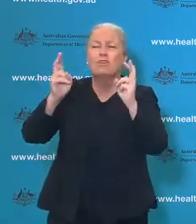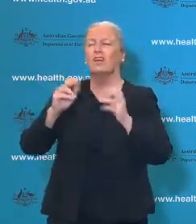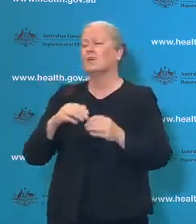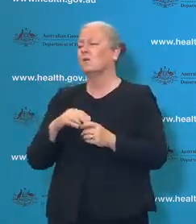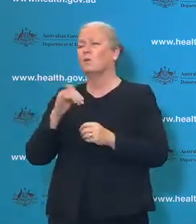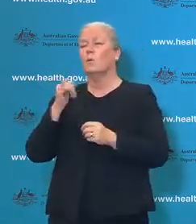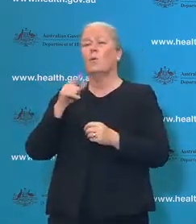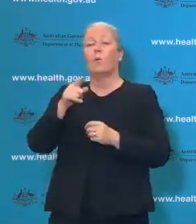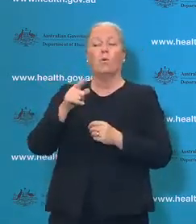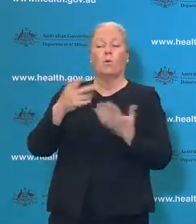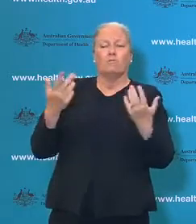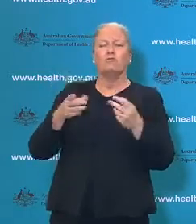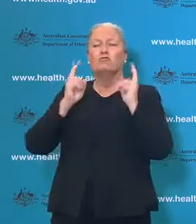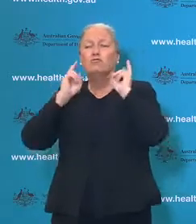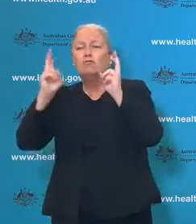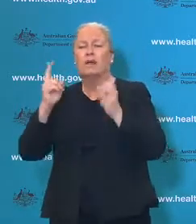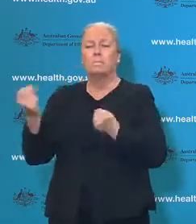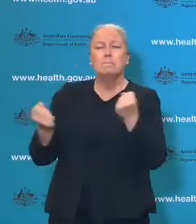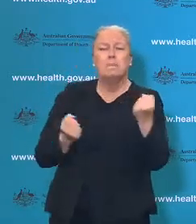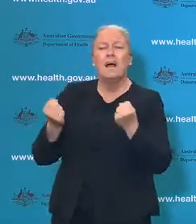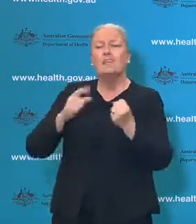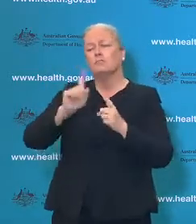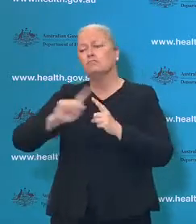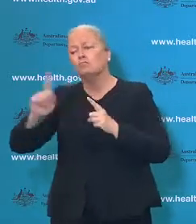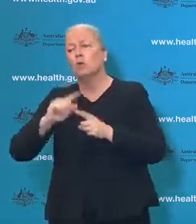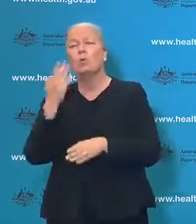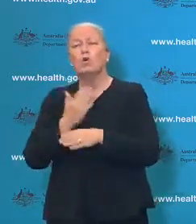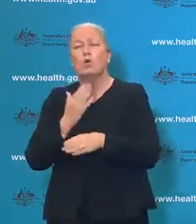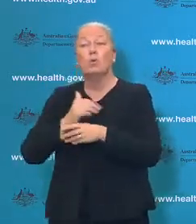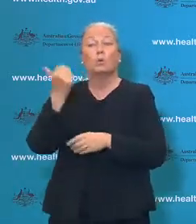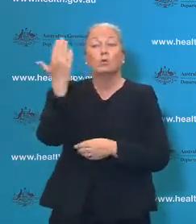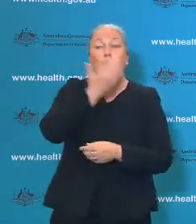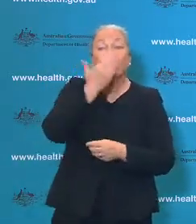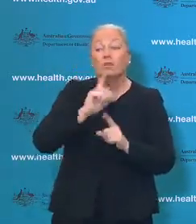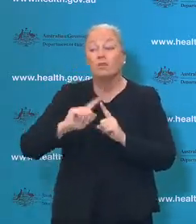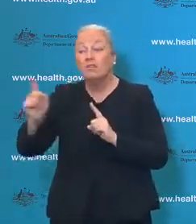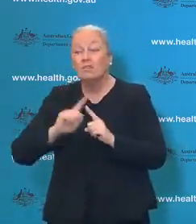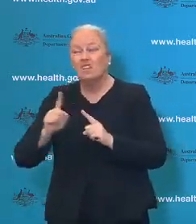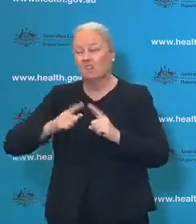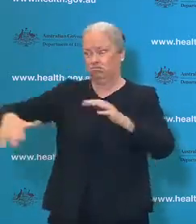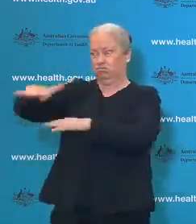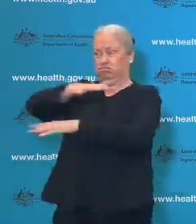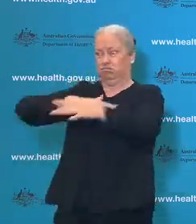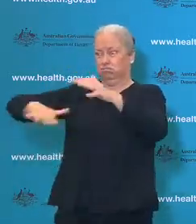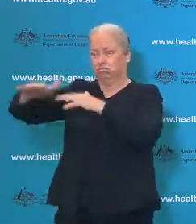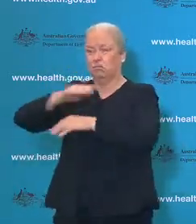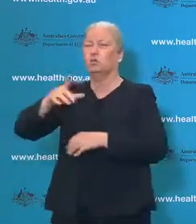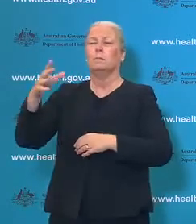transport travelling to and from work or from school. A reminder though that masks